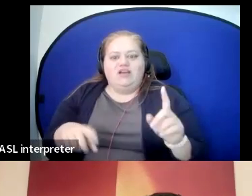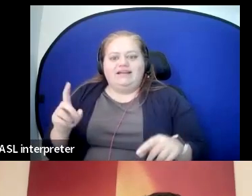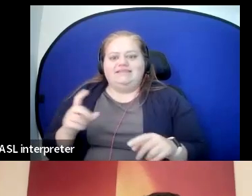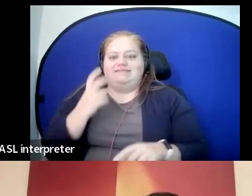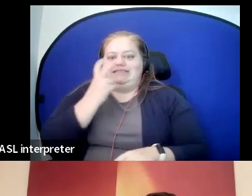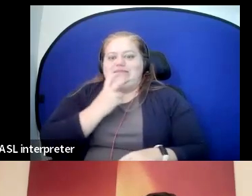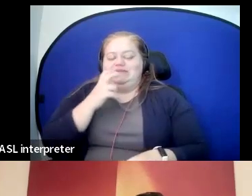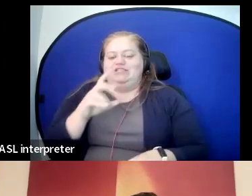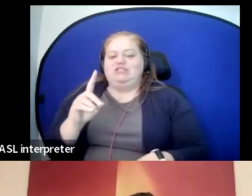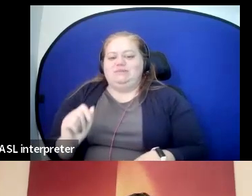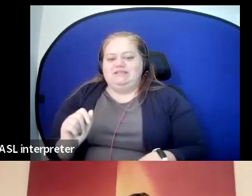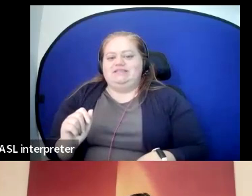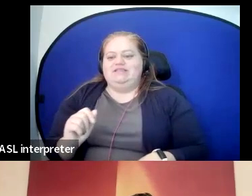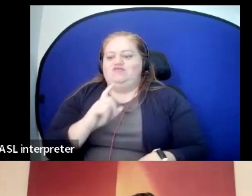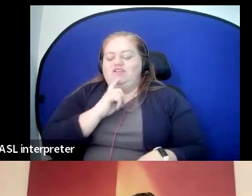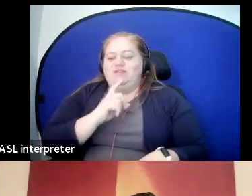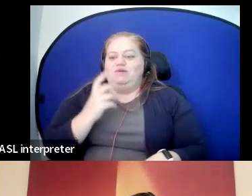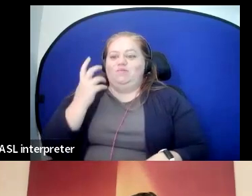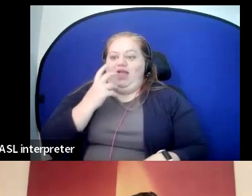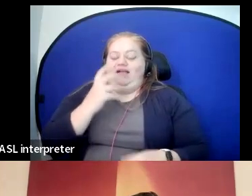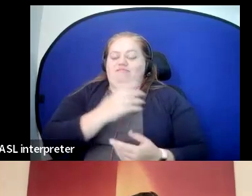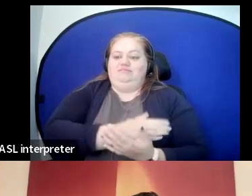that actually strongly impact not only what